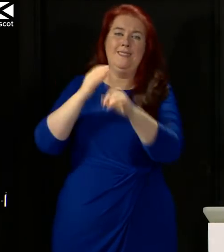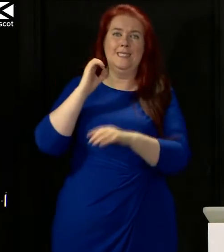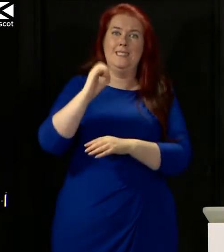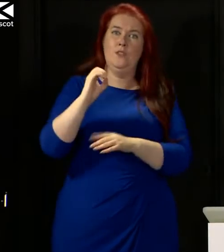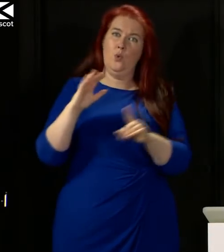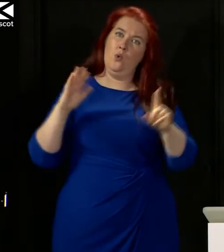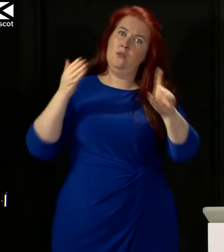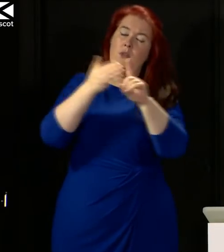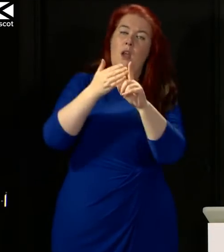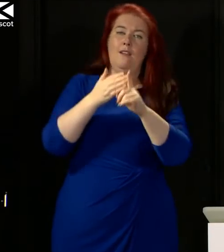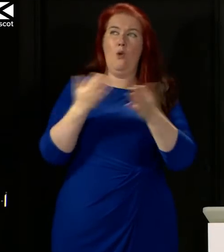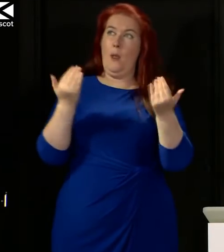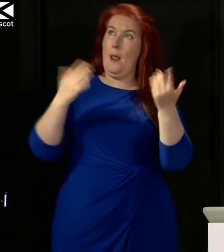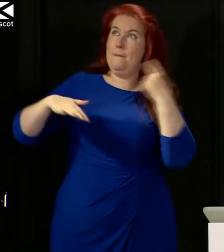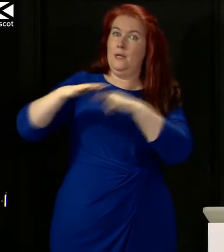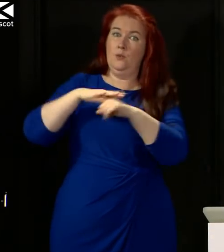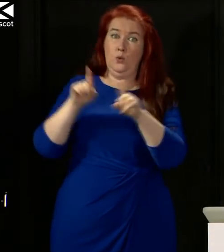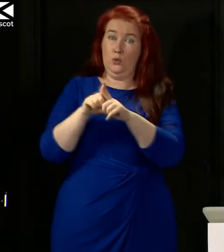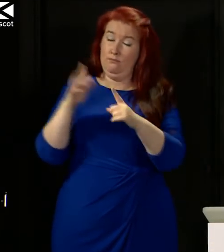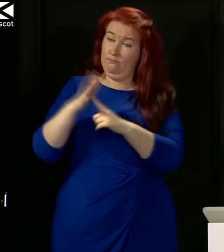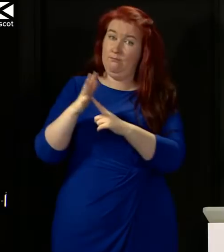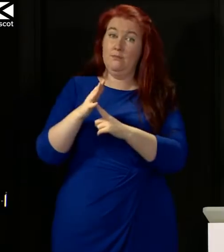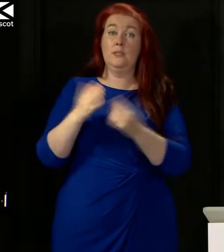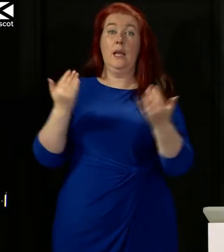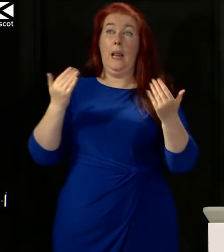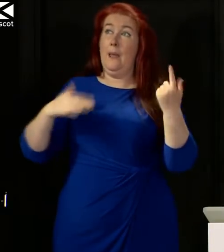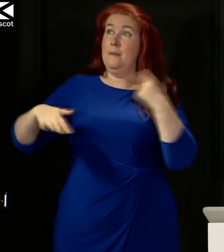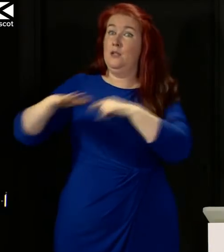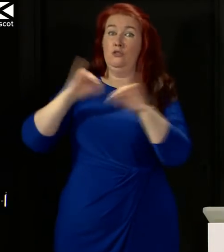essential that we meet it. The climate crisis has not gone away because of the pandemic,